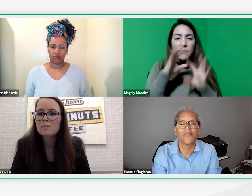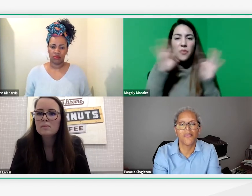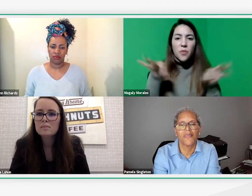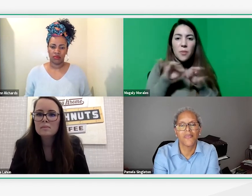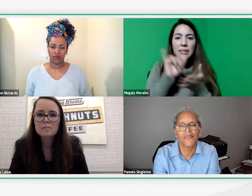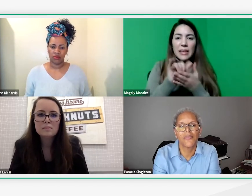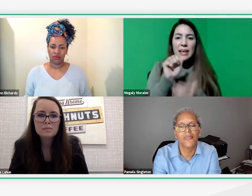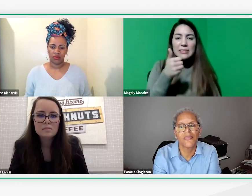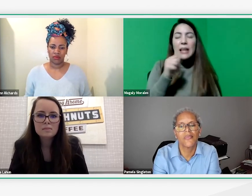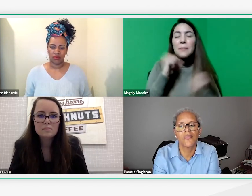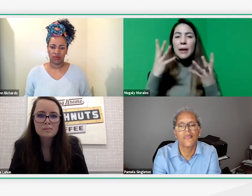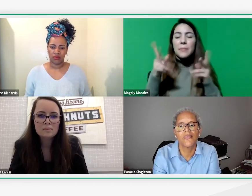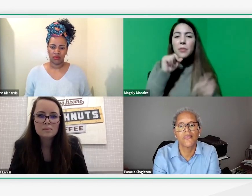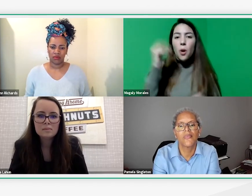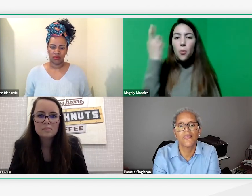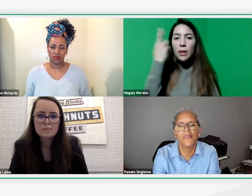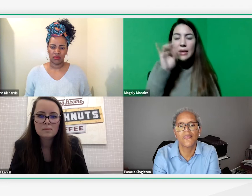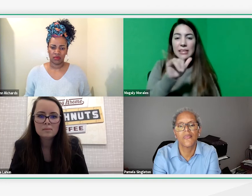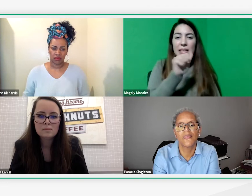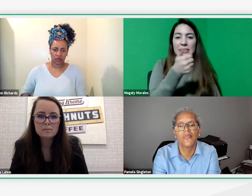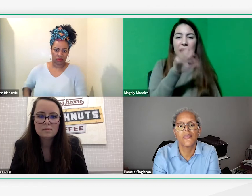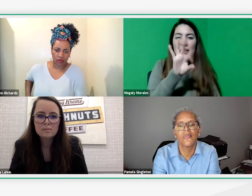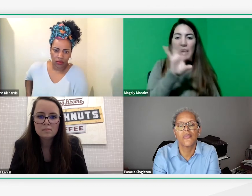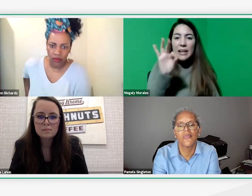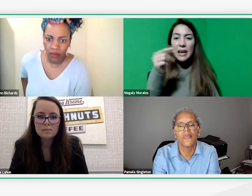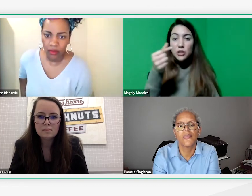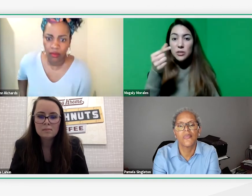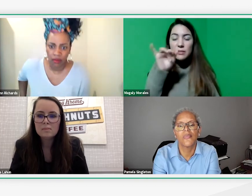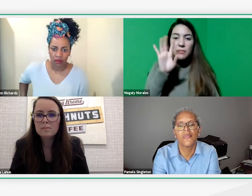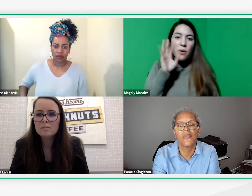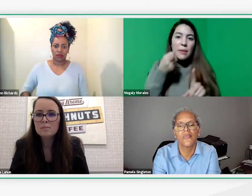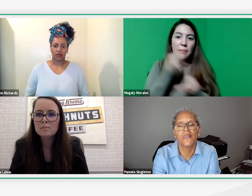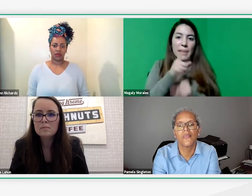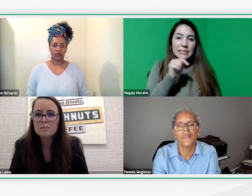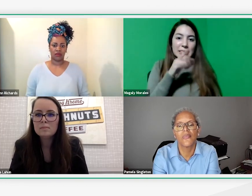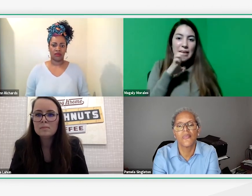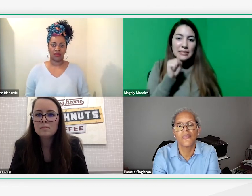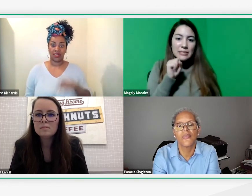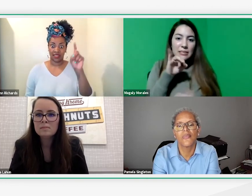I think there's a form. People don't realize that 1099-G